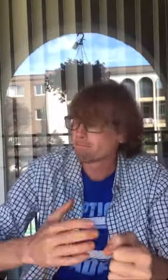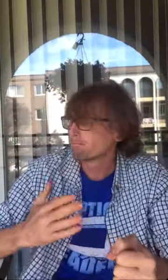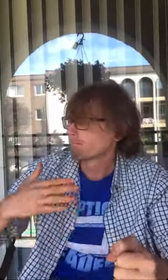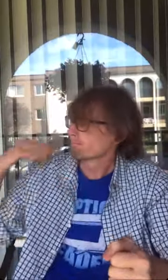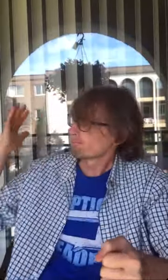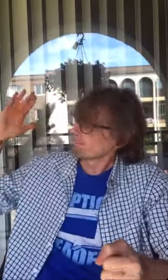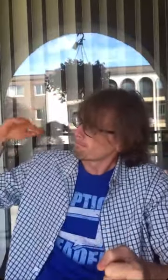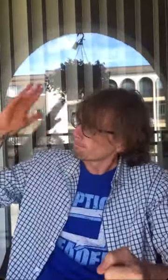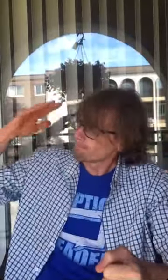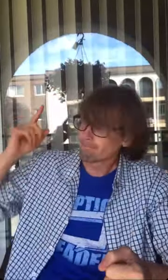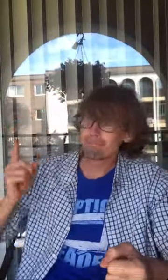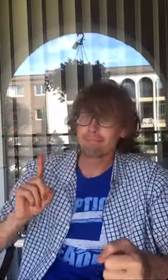Hey, kid!